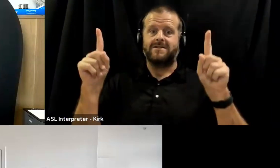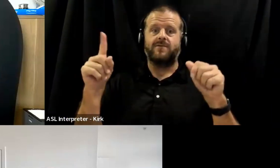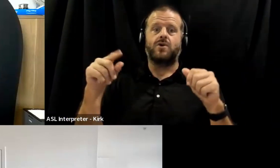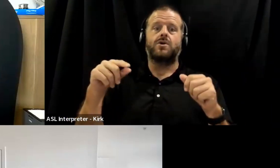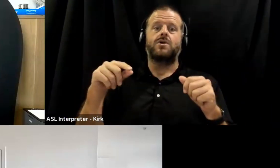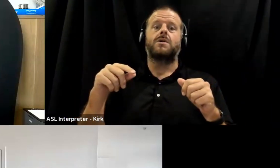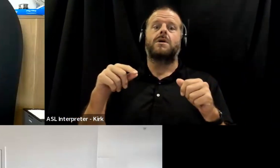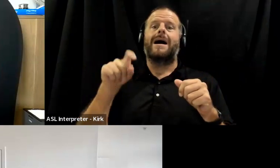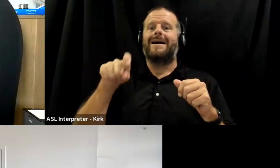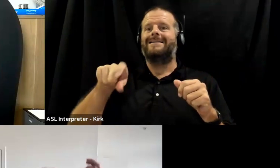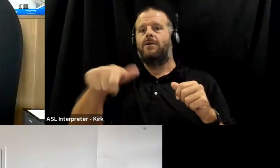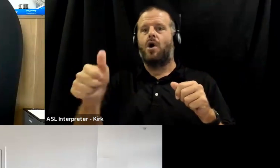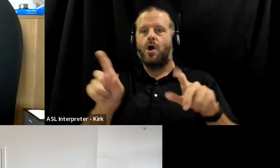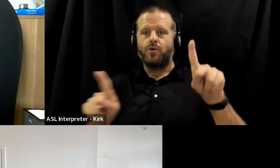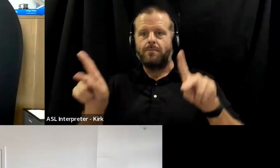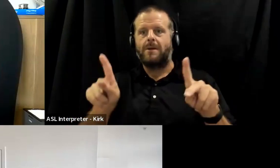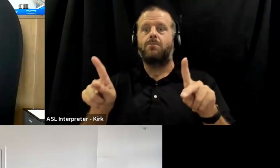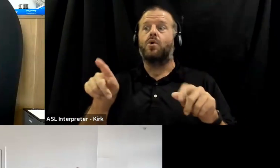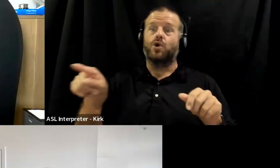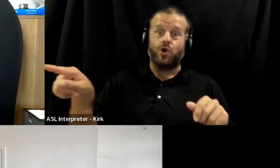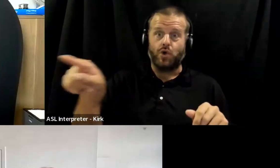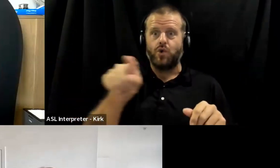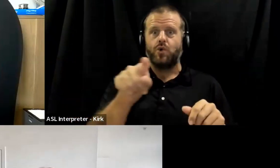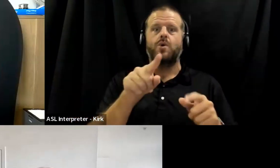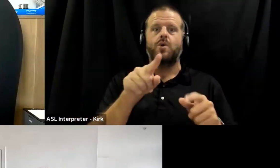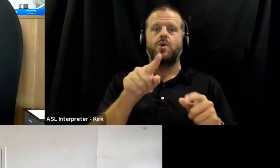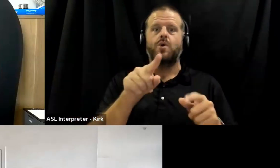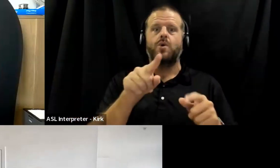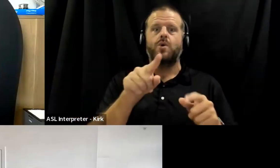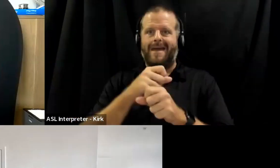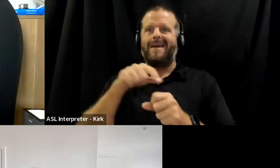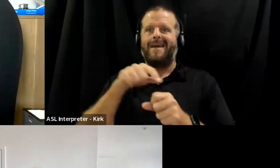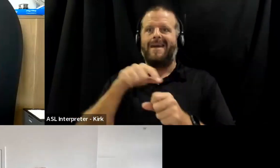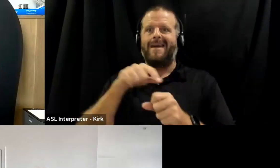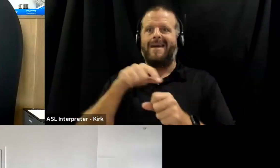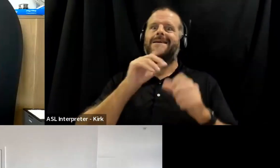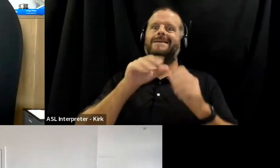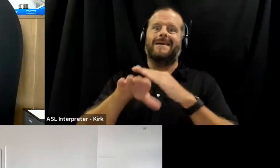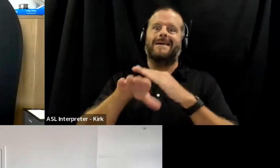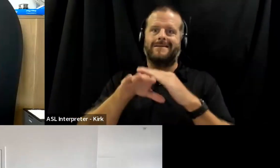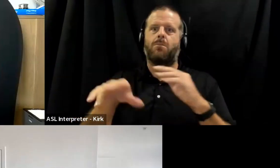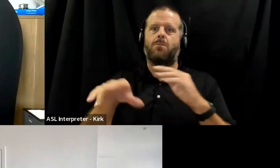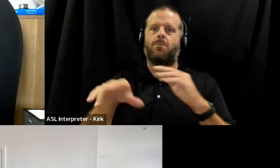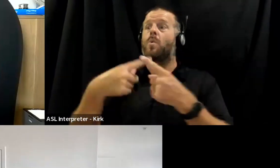people, you guys to make things in an accessible format when you're sharing information with me.